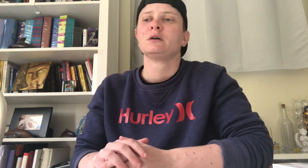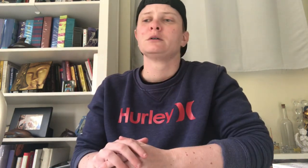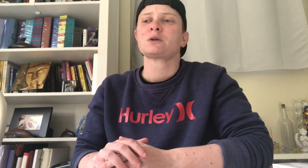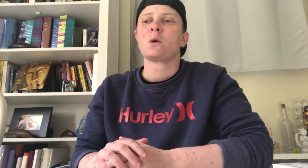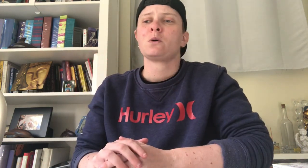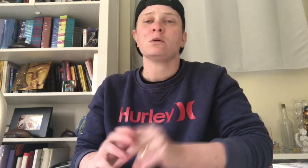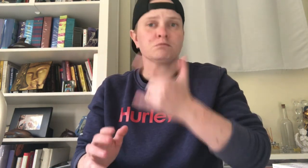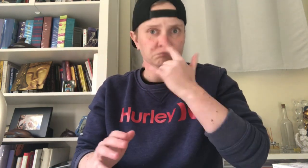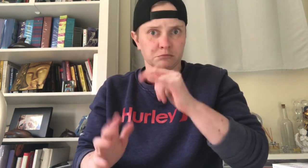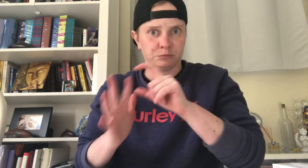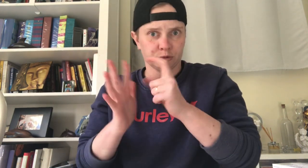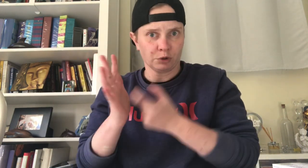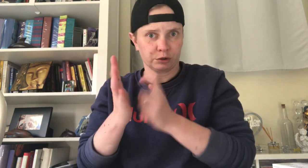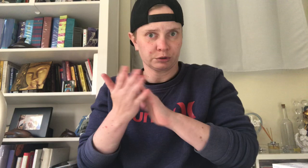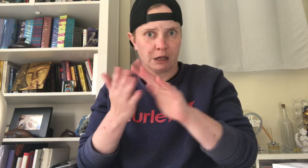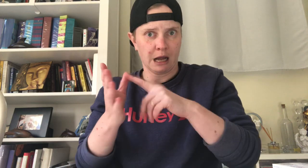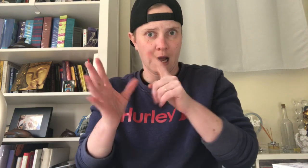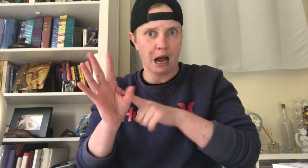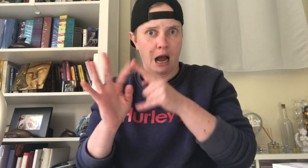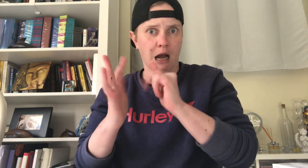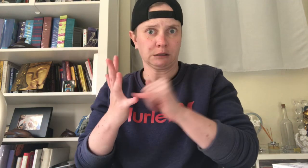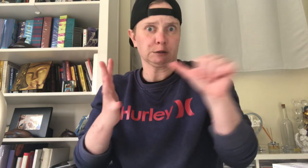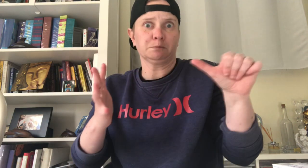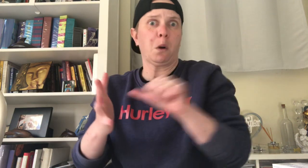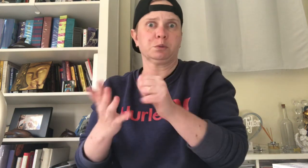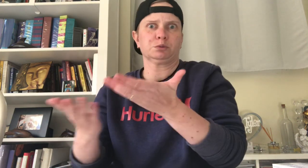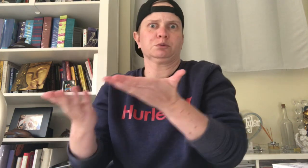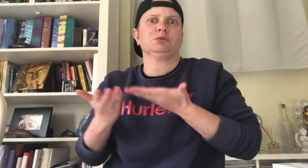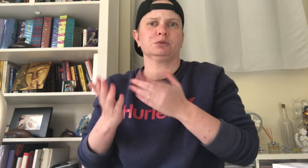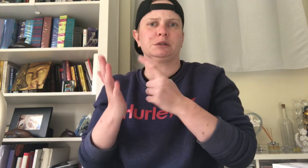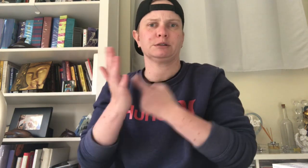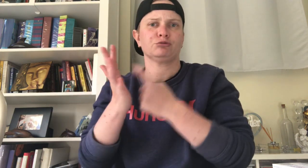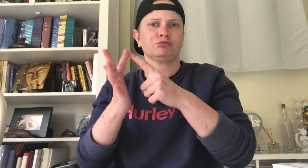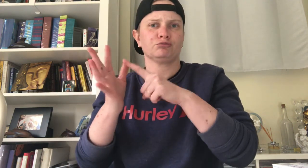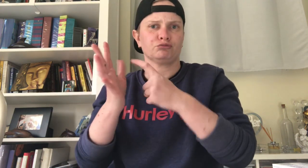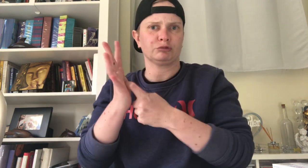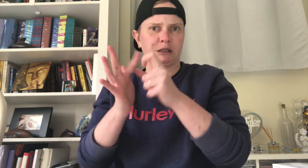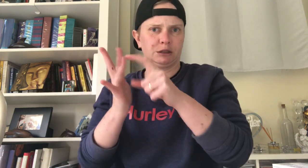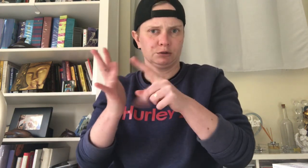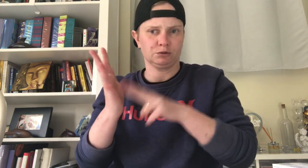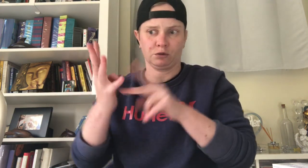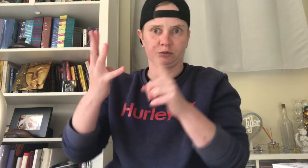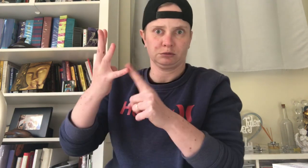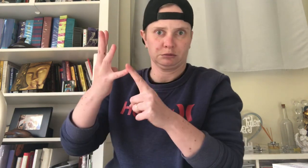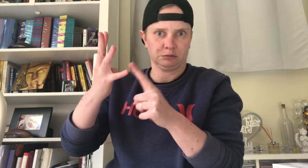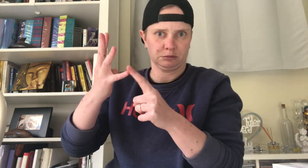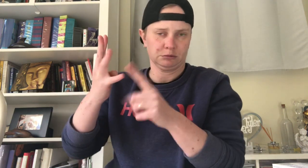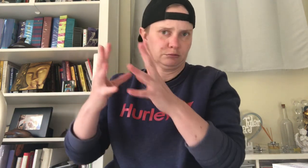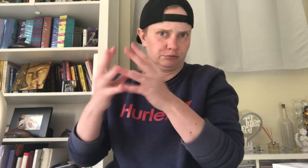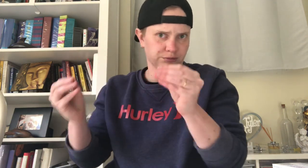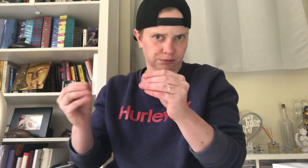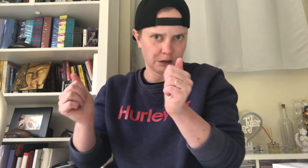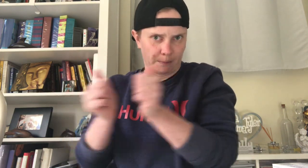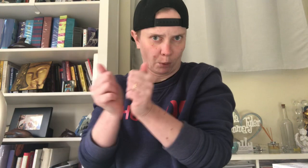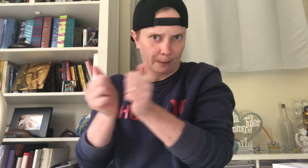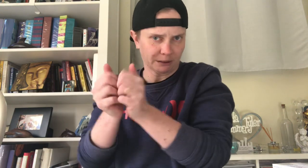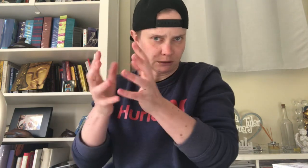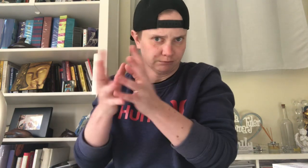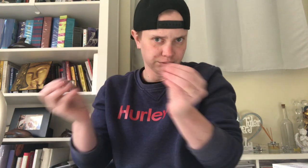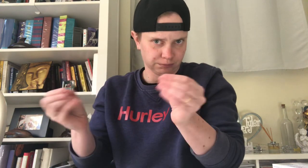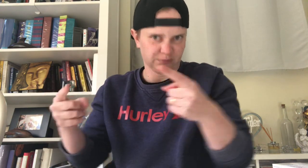It was bummer because Dr Hayes was supposed to give me Reardon that day due to cancellation appointment